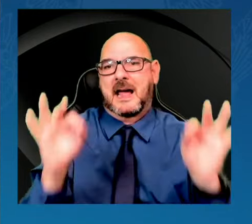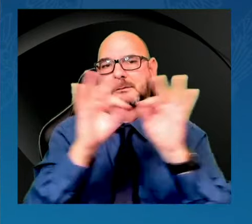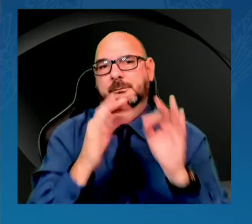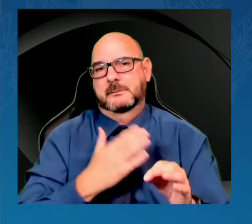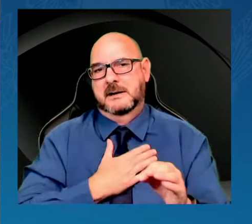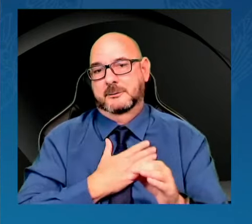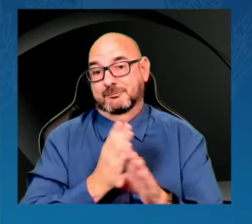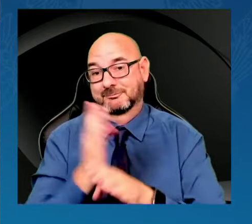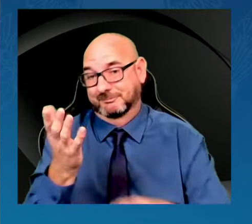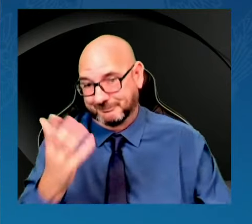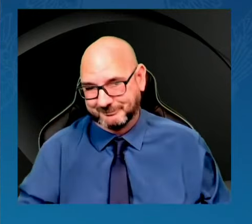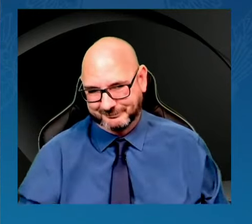Thank you.